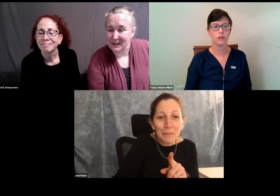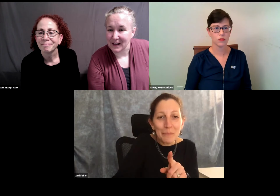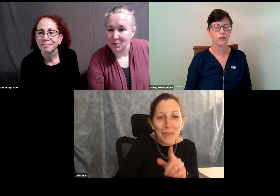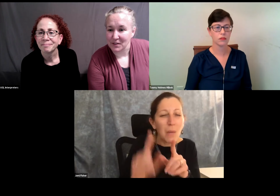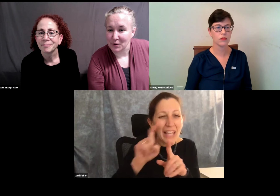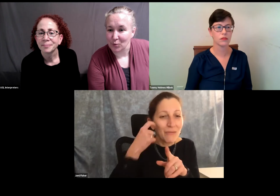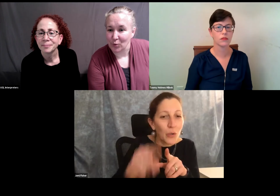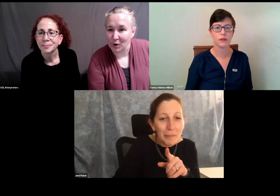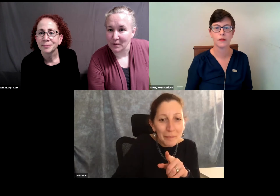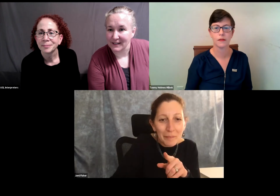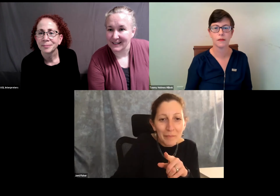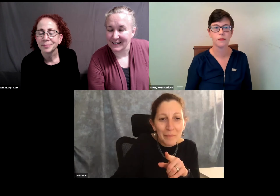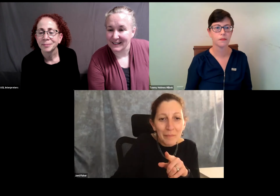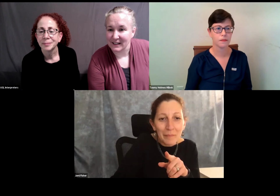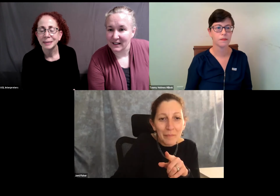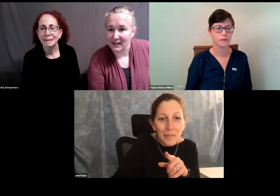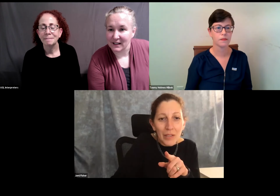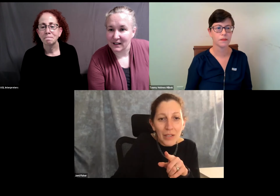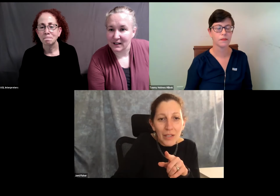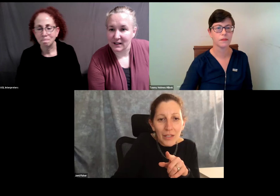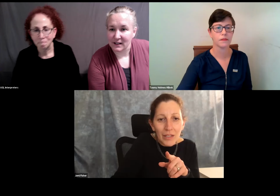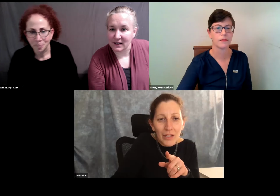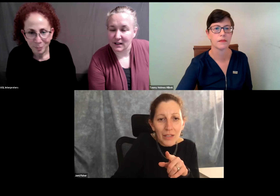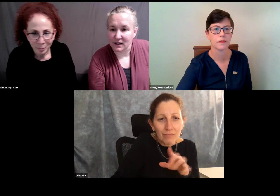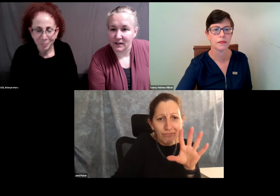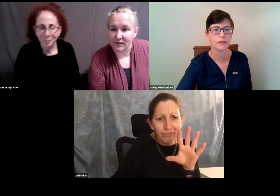i'll be with you in one moment.